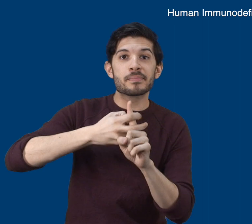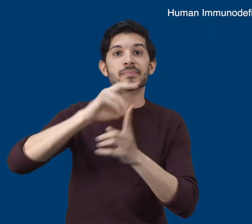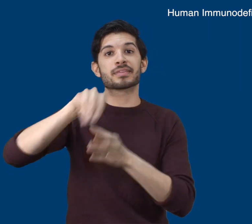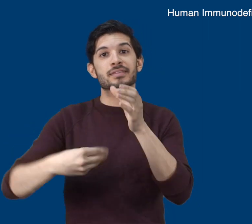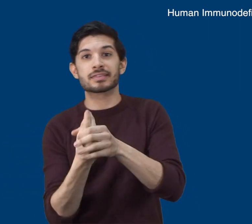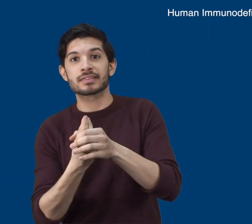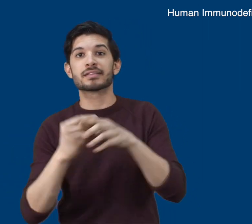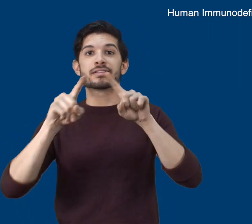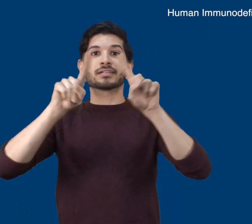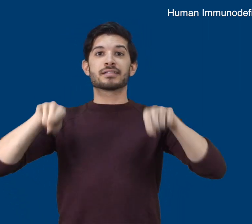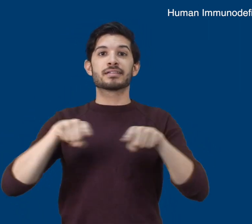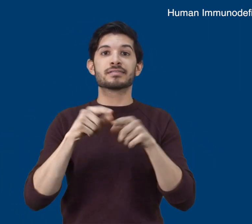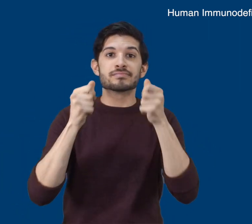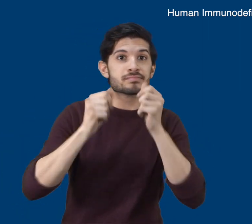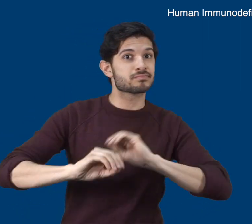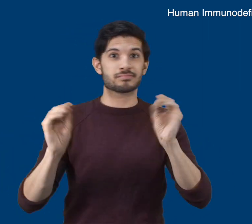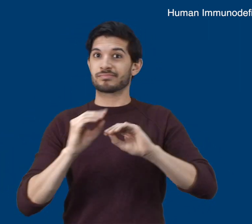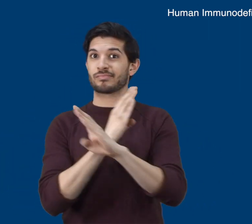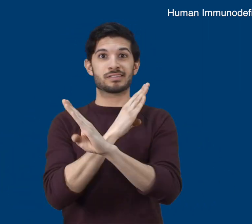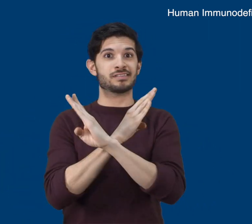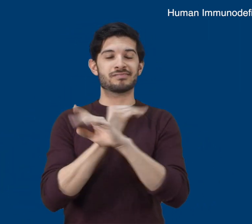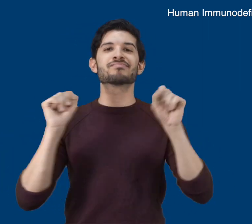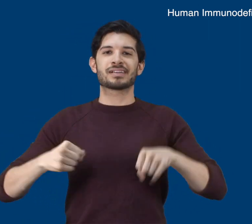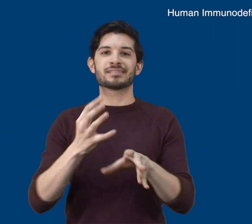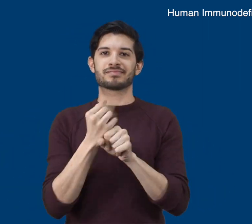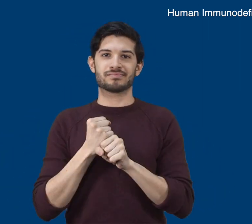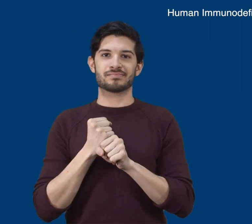For example, using male or female condoms or dental dams.